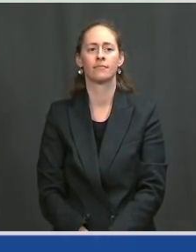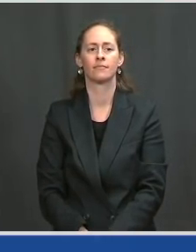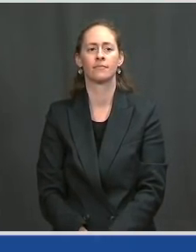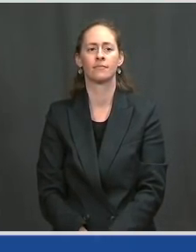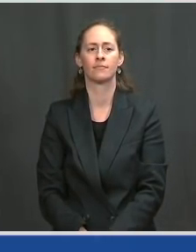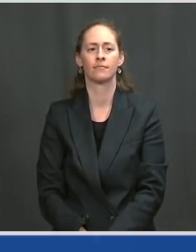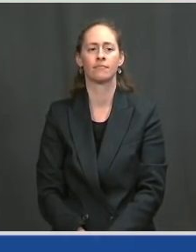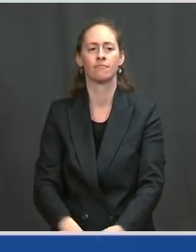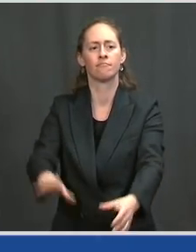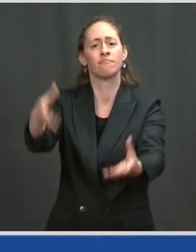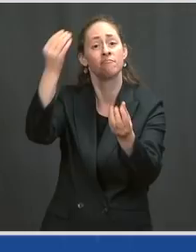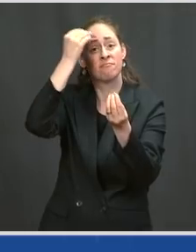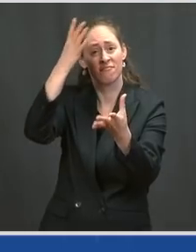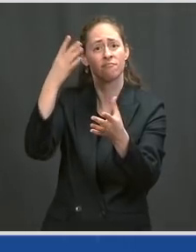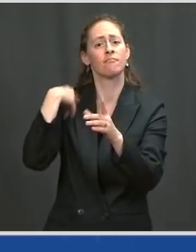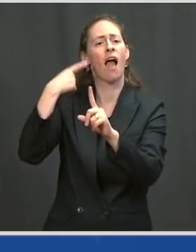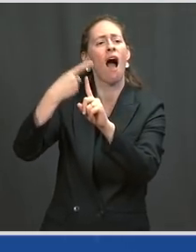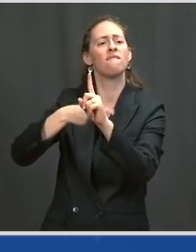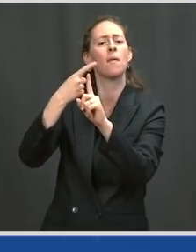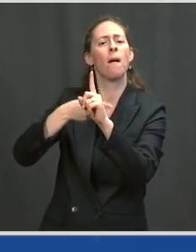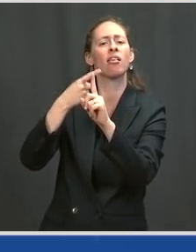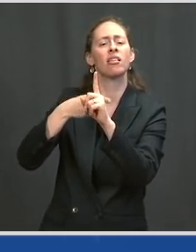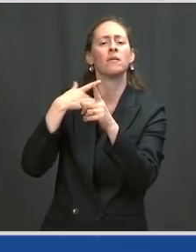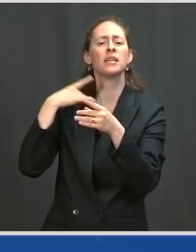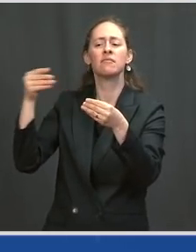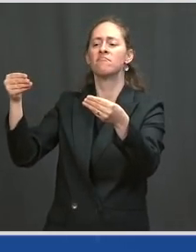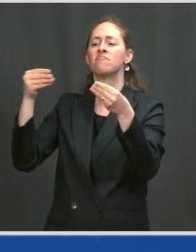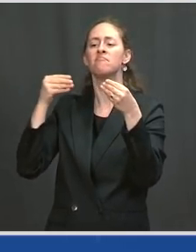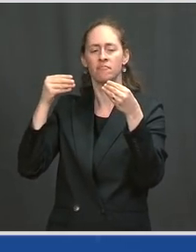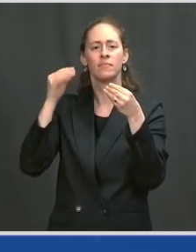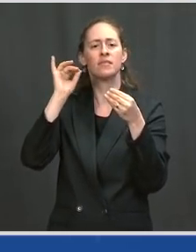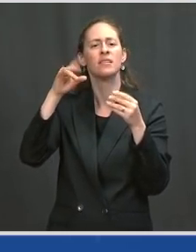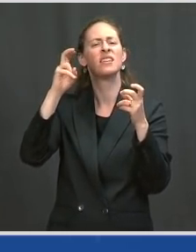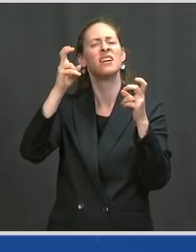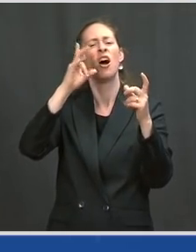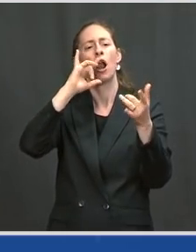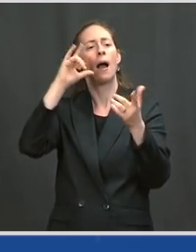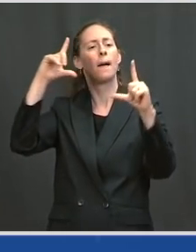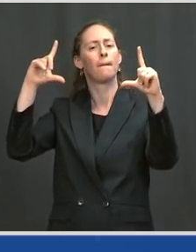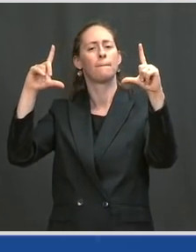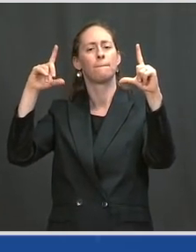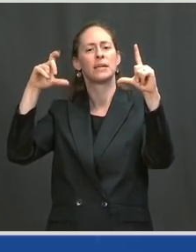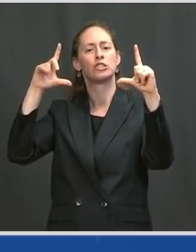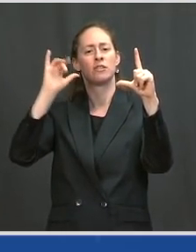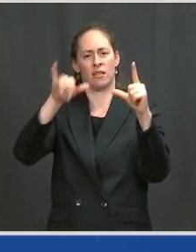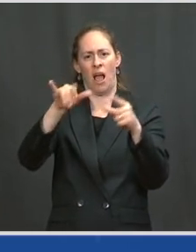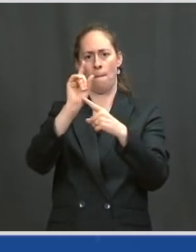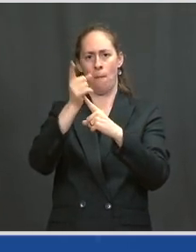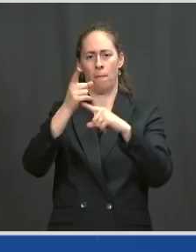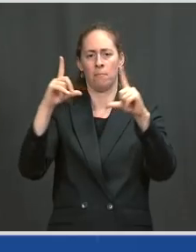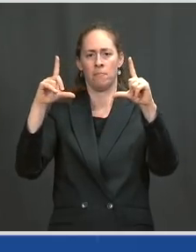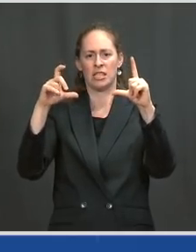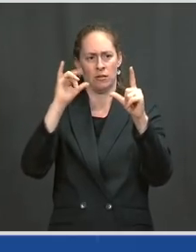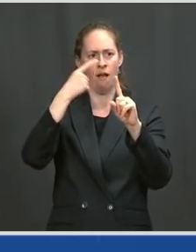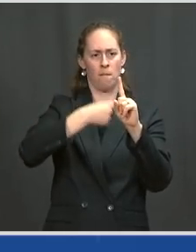they take one week, a moment in time. Since this snapshot was taken around the week